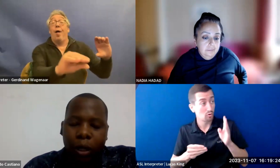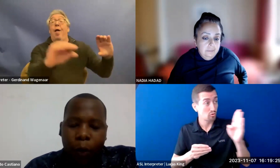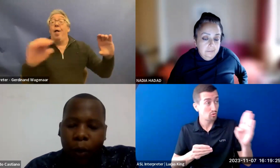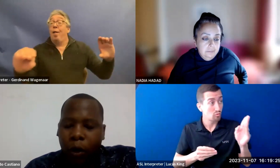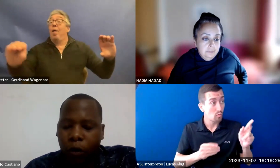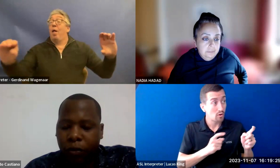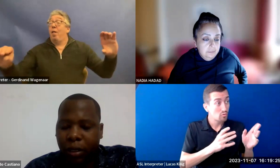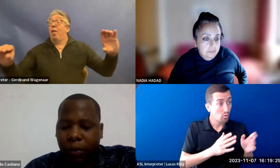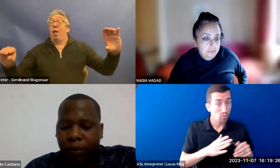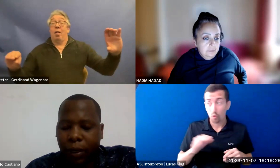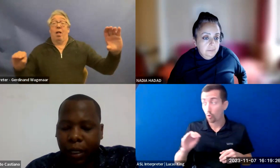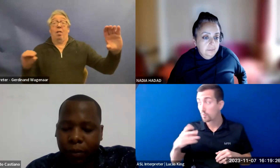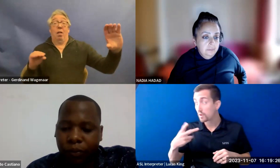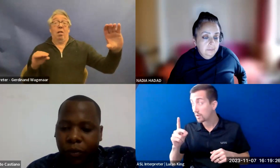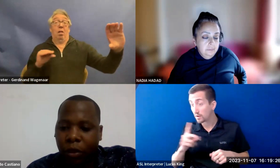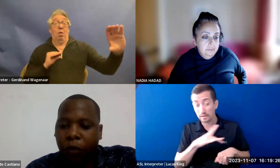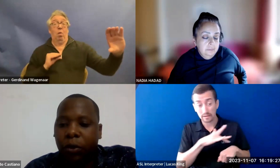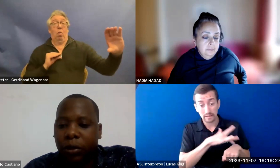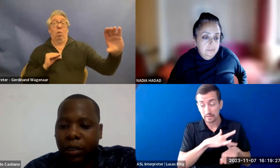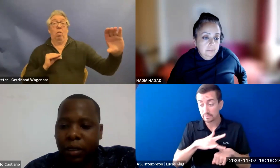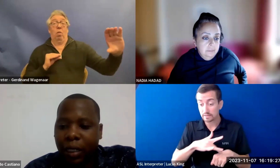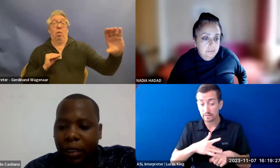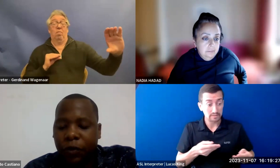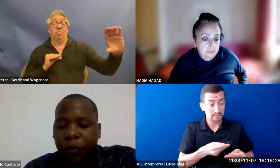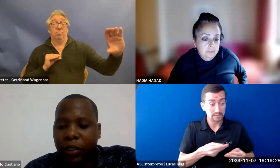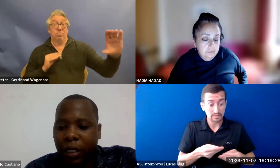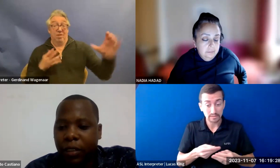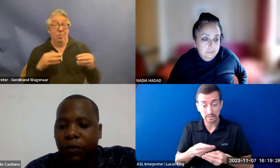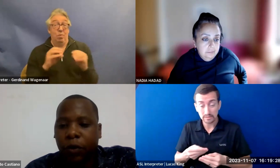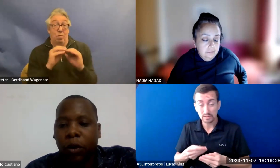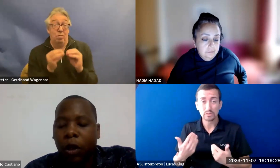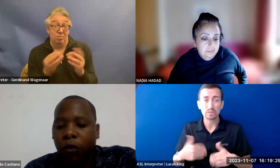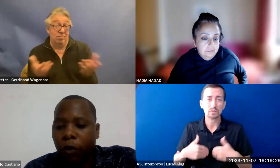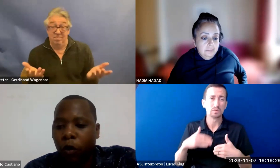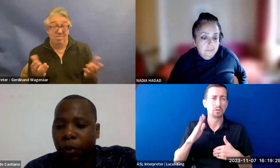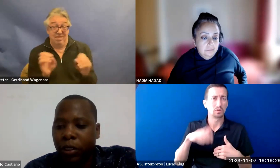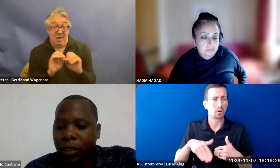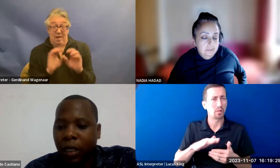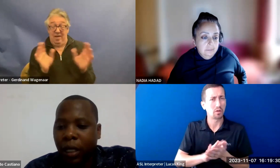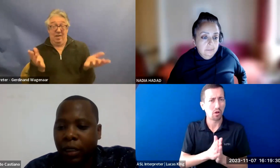OPD we are all aware of the difficulties that it represents for OPDs.